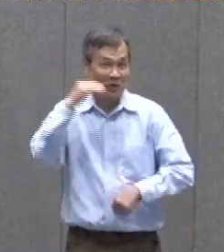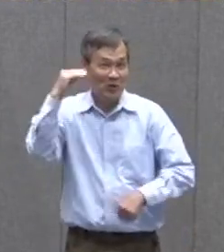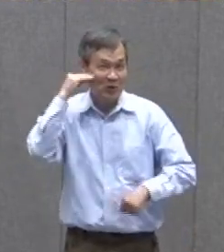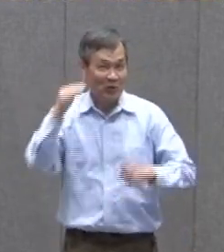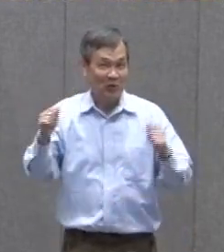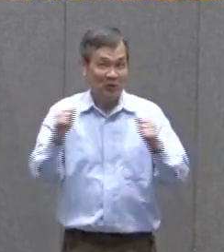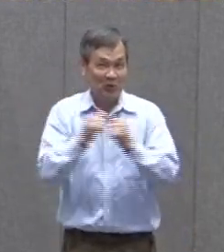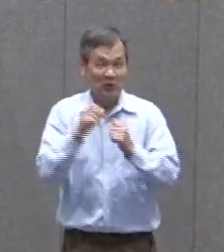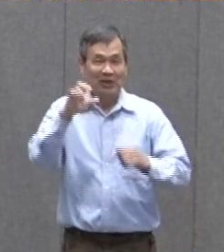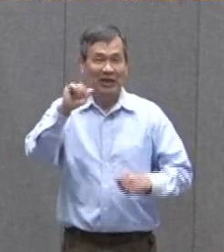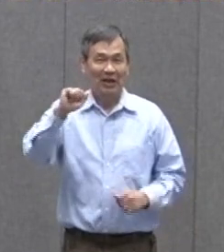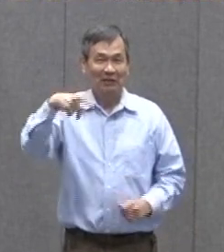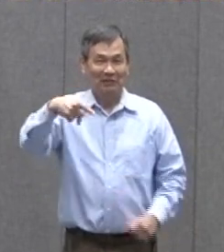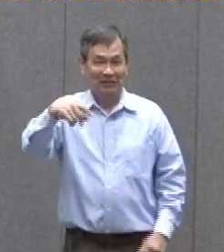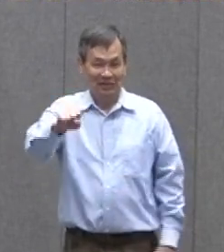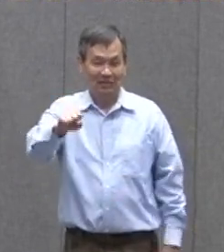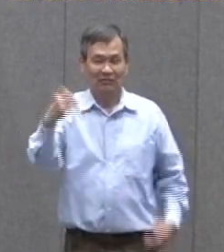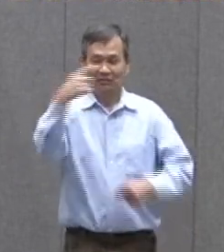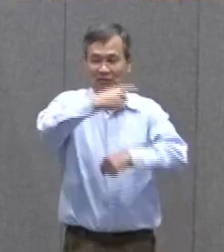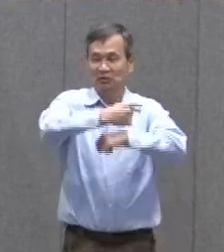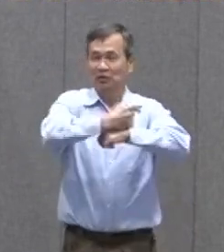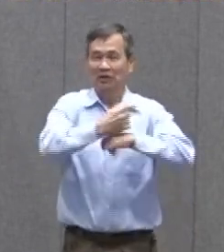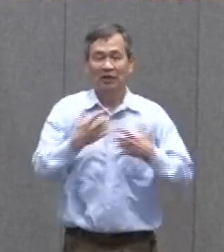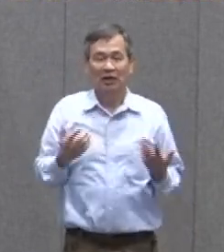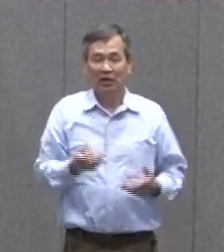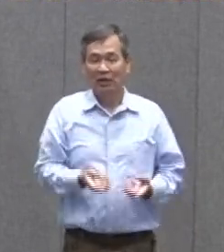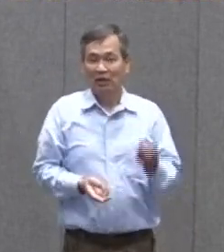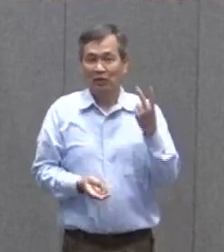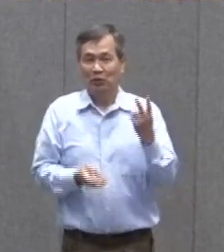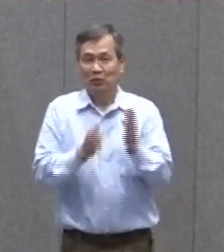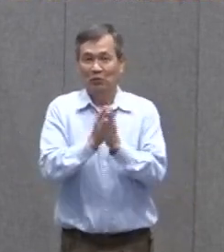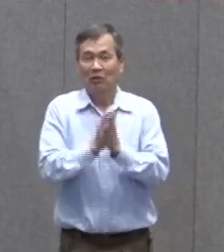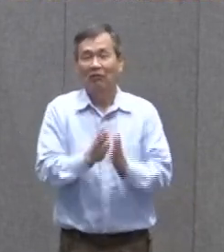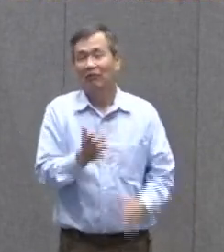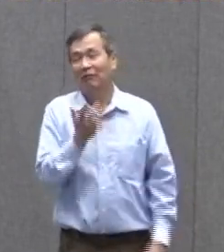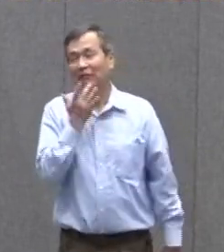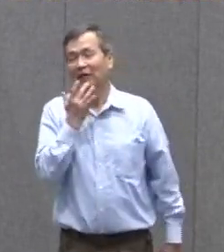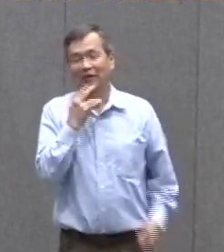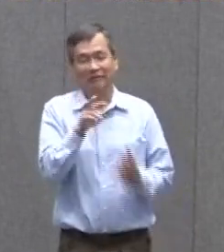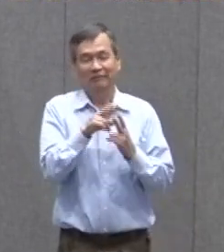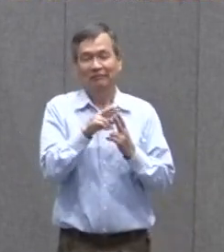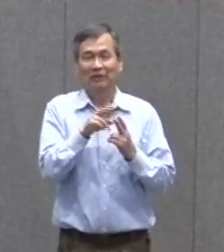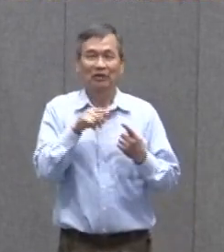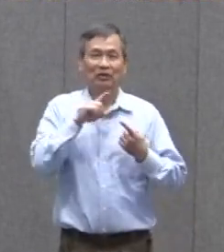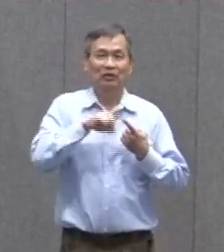Today we're going to be reading two of my favorite books. The first book we're gonna read is called "Spoon."